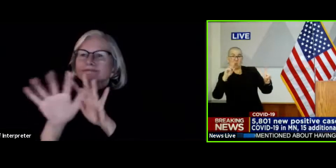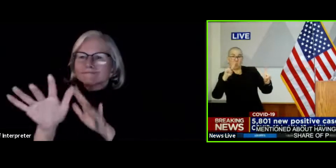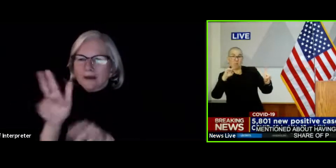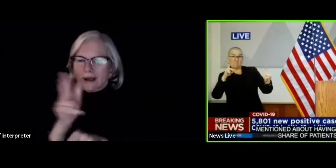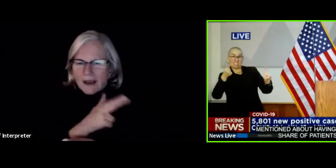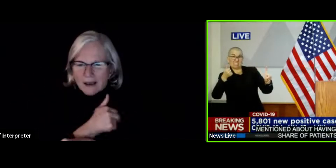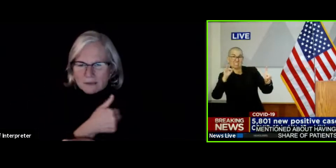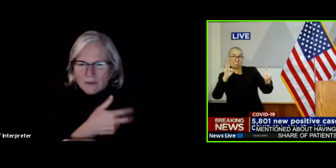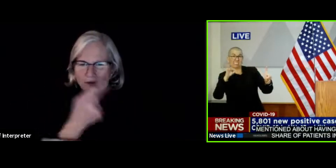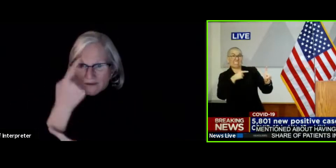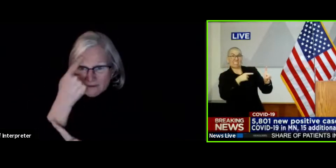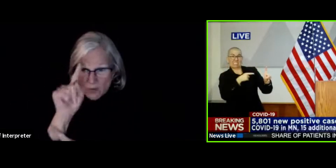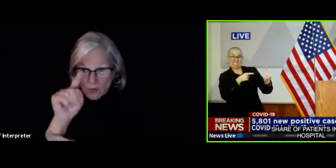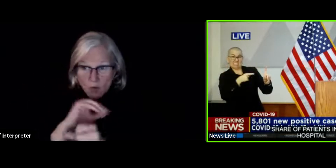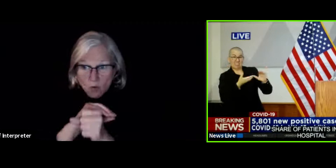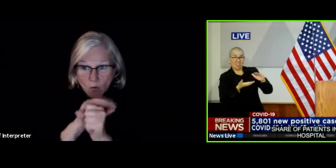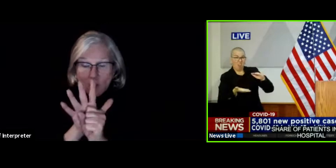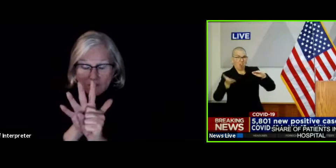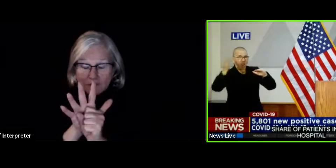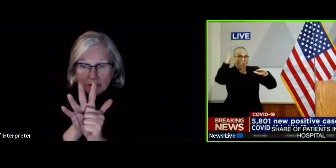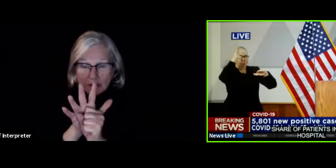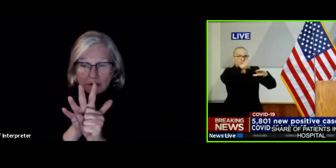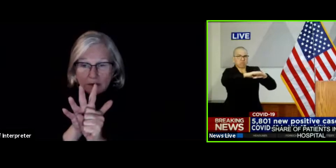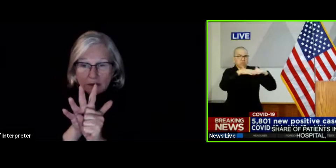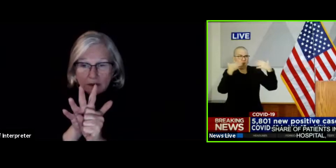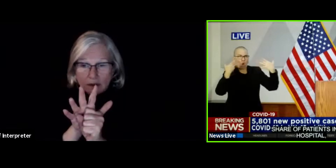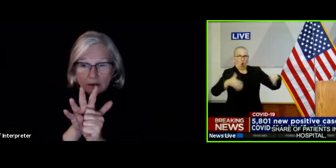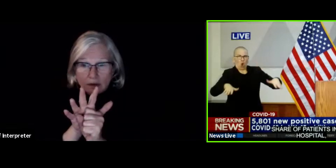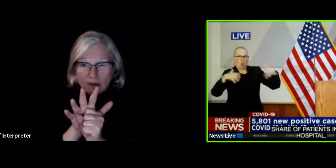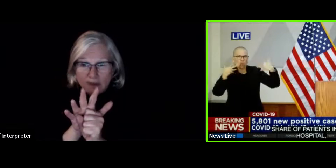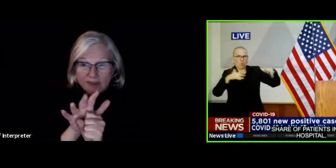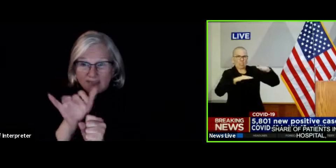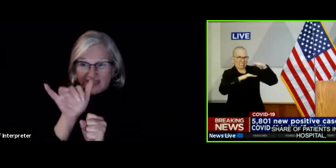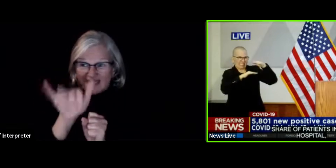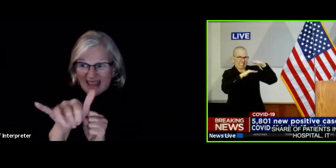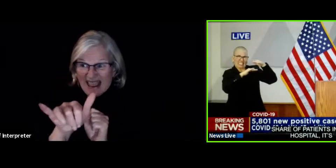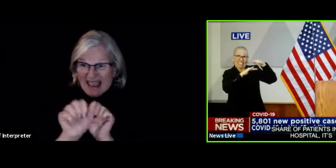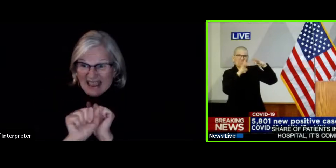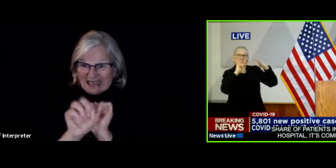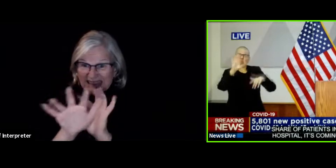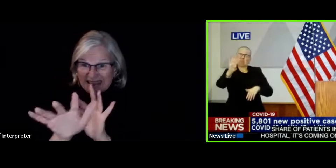TOP OF AN ALREADY QUITE FULL AND BUSY HOSPITAL SYSTEM.